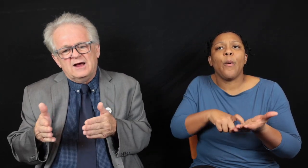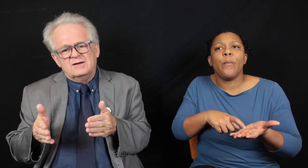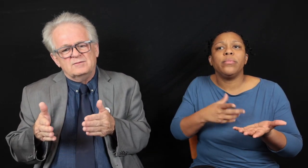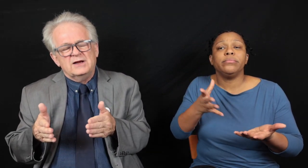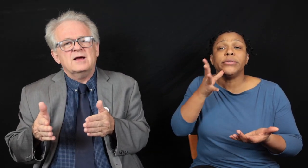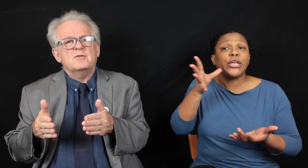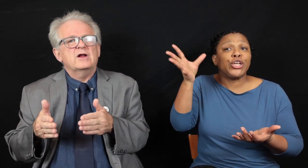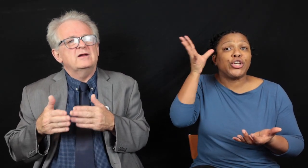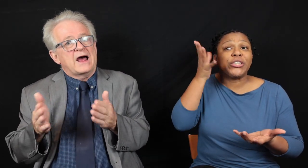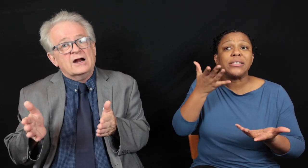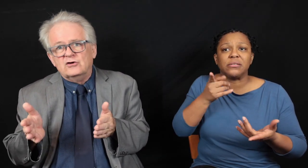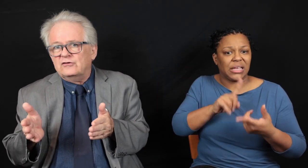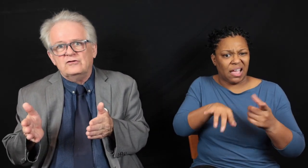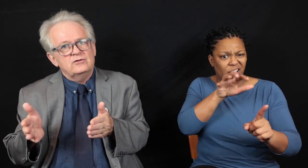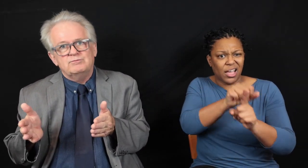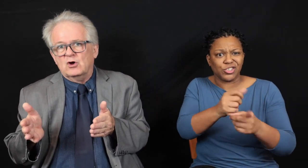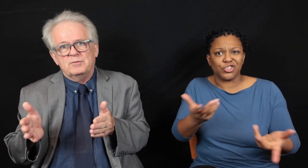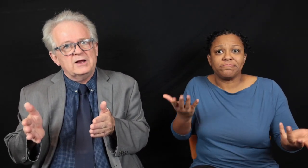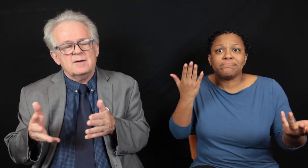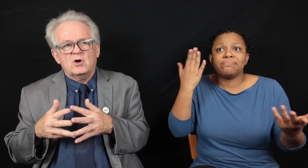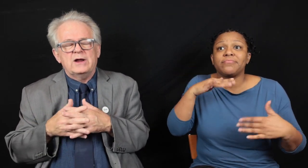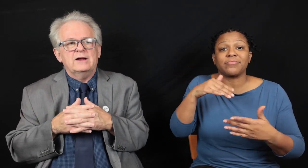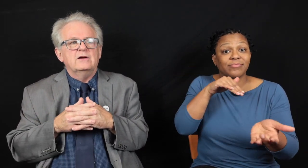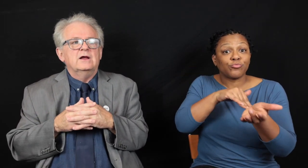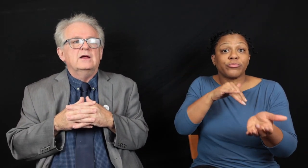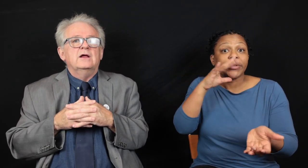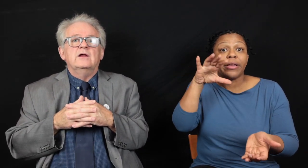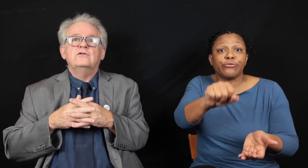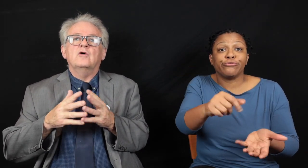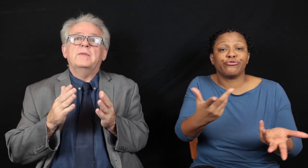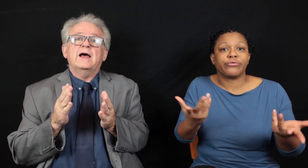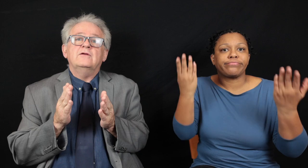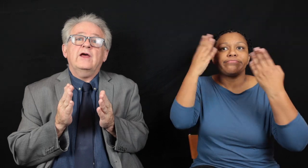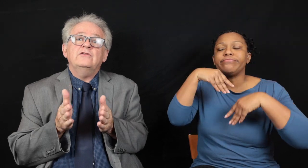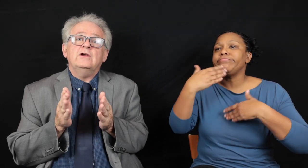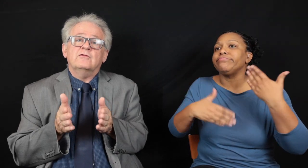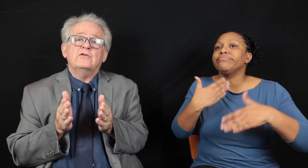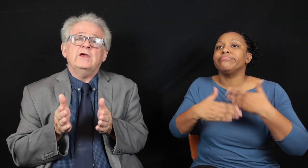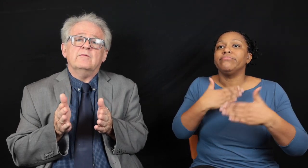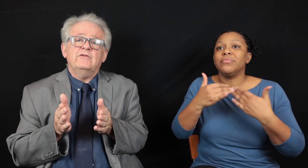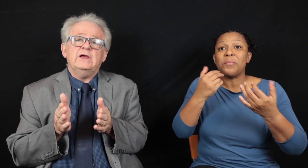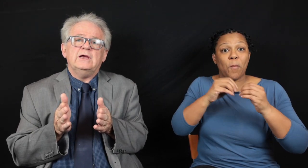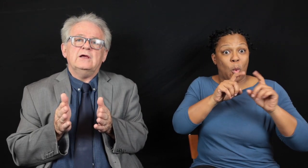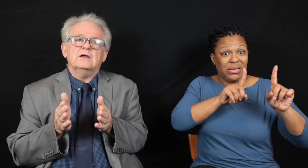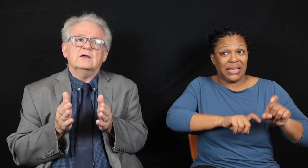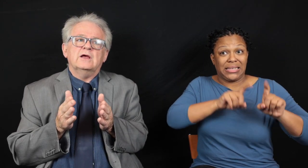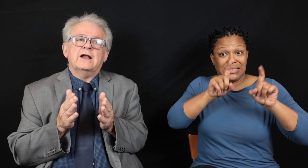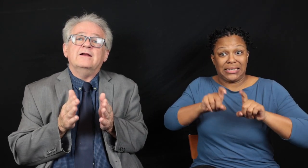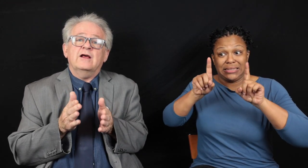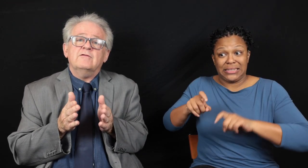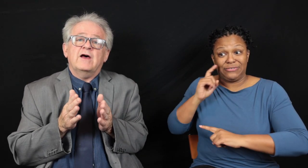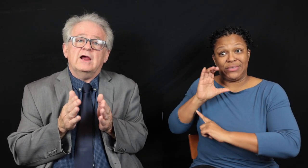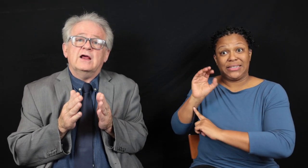not pick up on it, doctors don’t pick up on it. And so, by testing for CMV, and identifying it